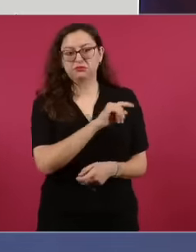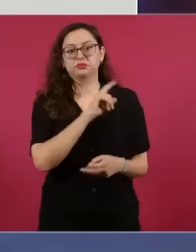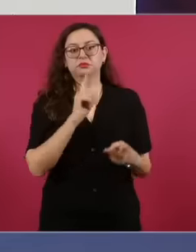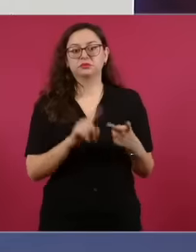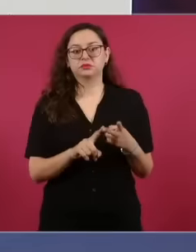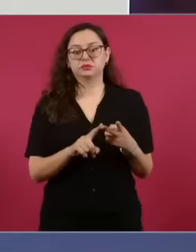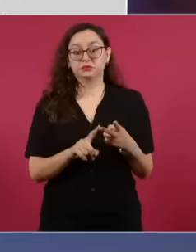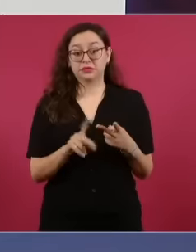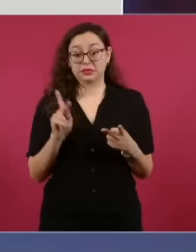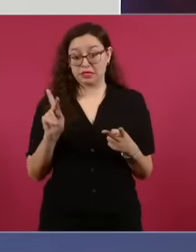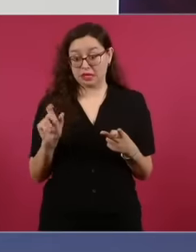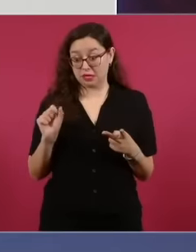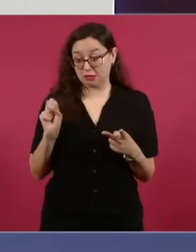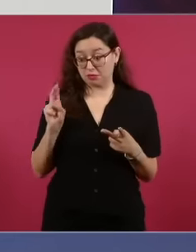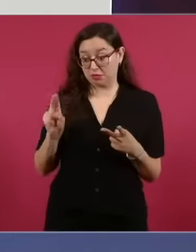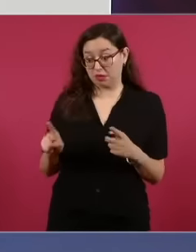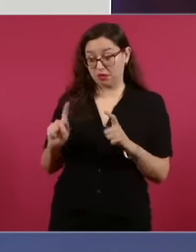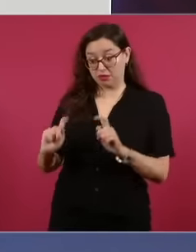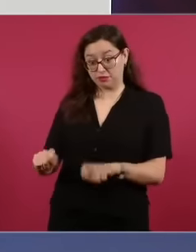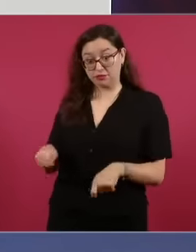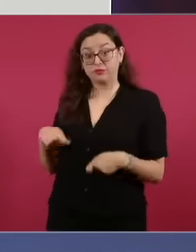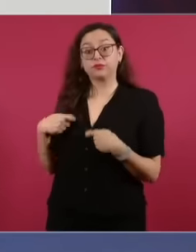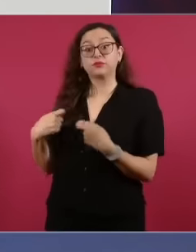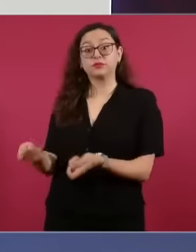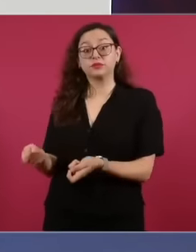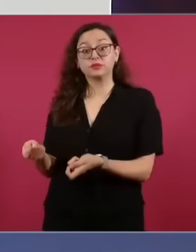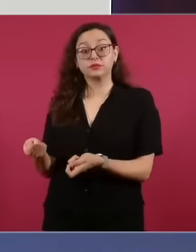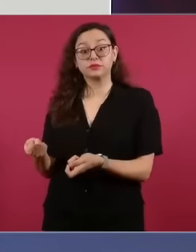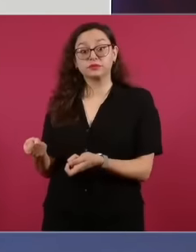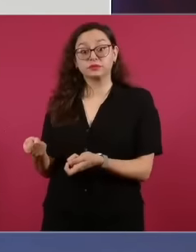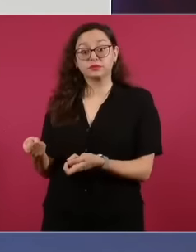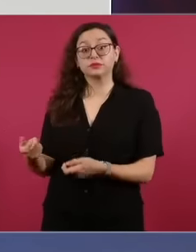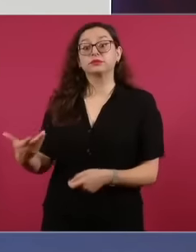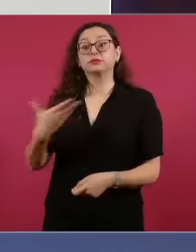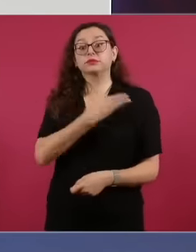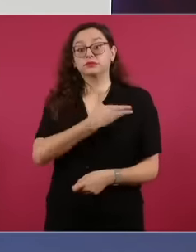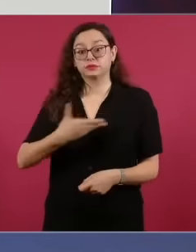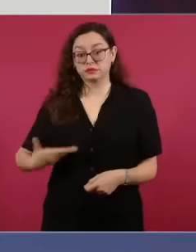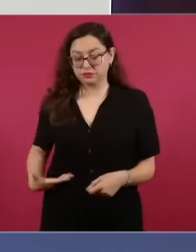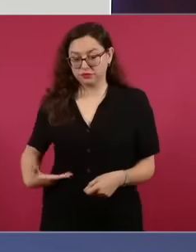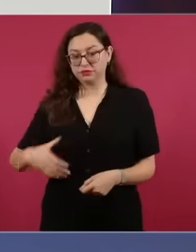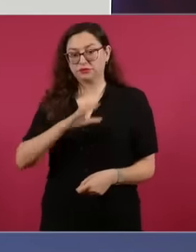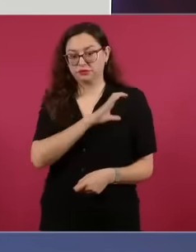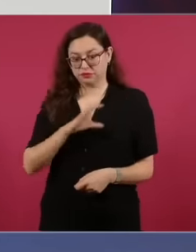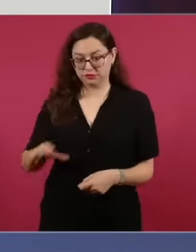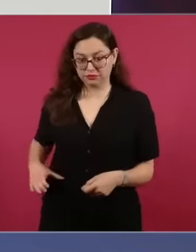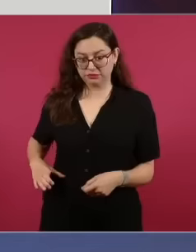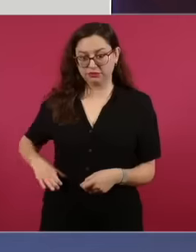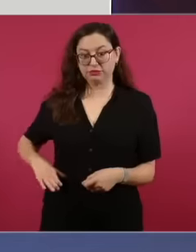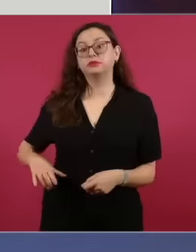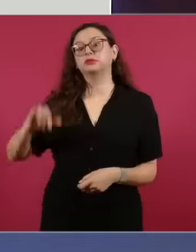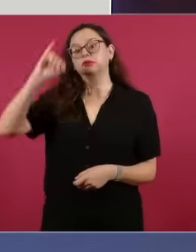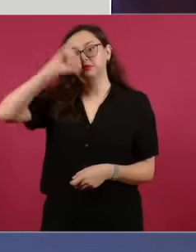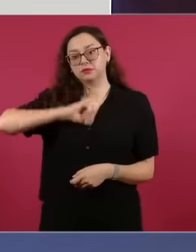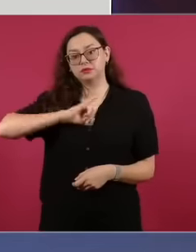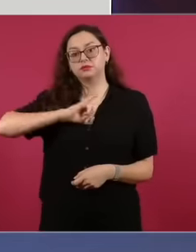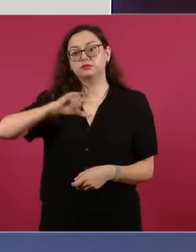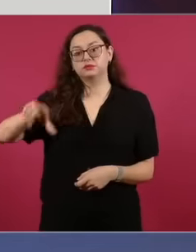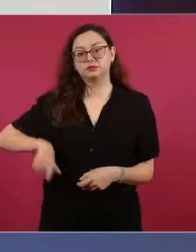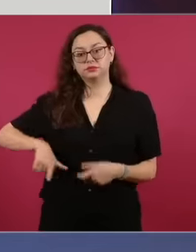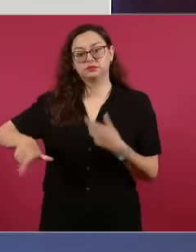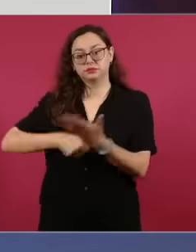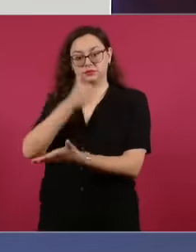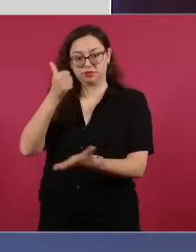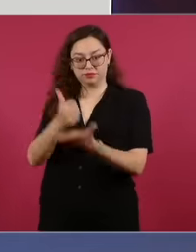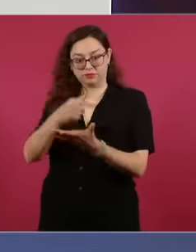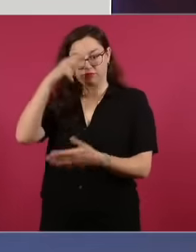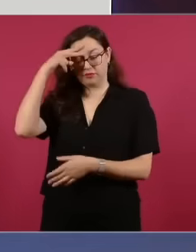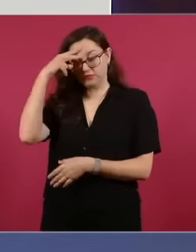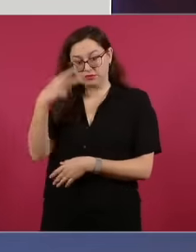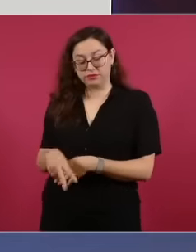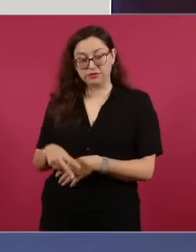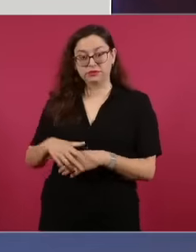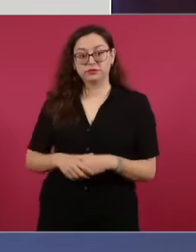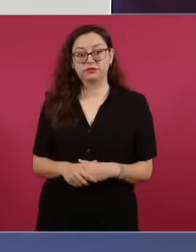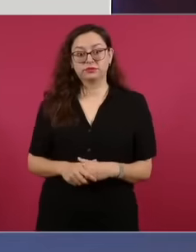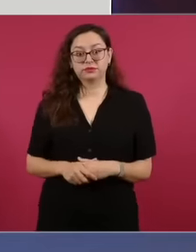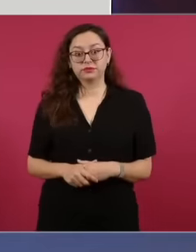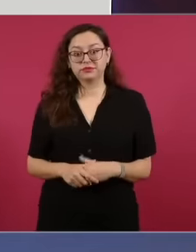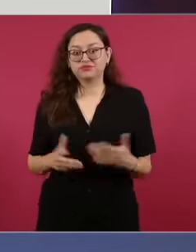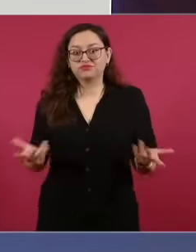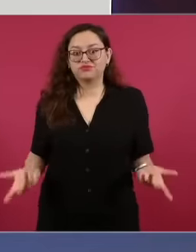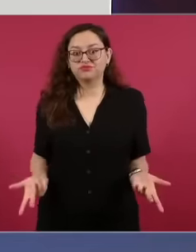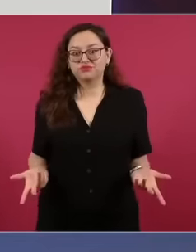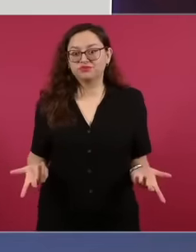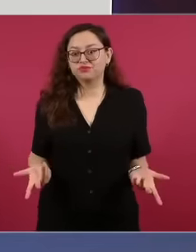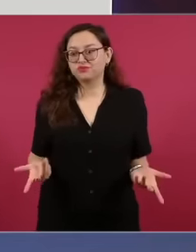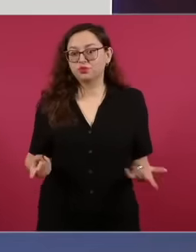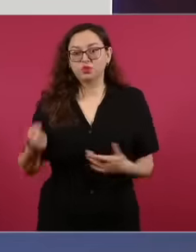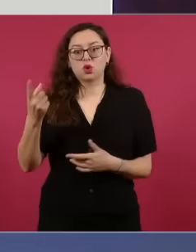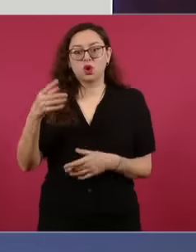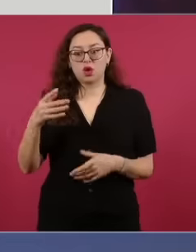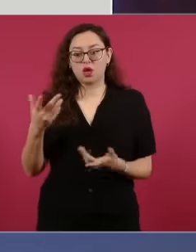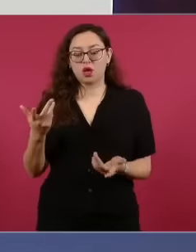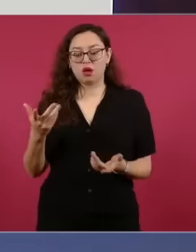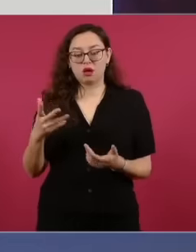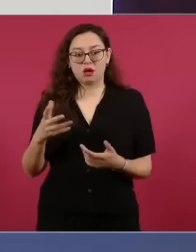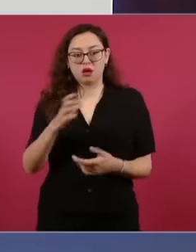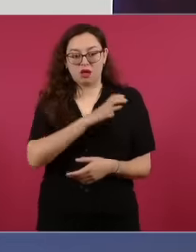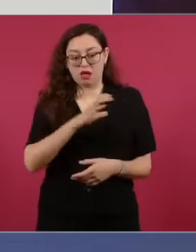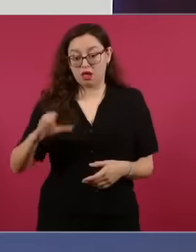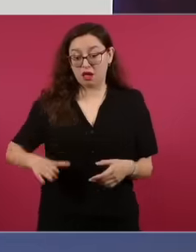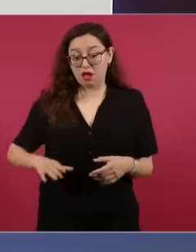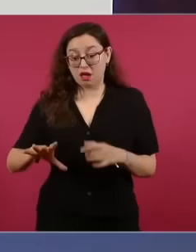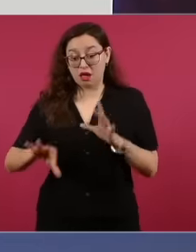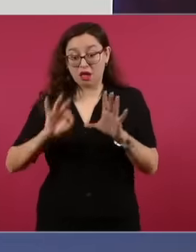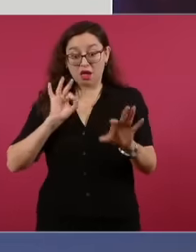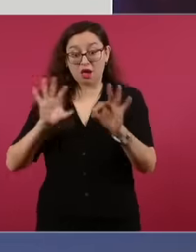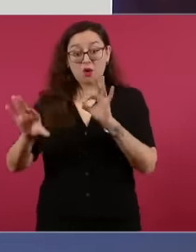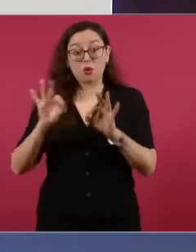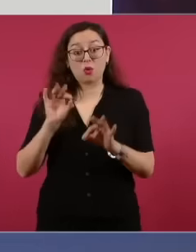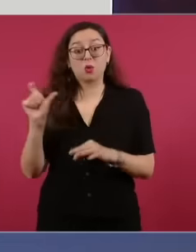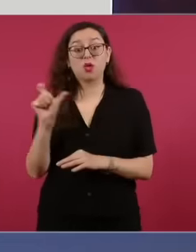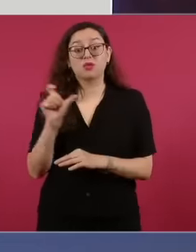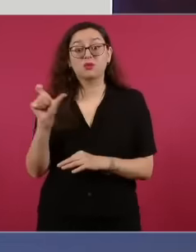National Action party the presidency and the head of government but that was about a year before the